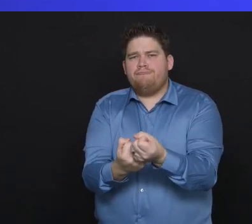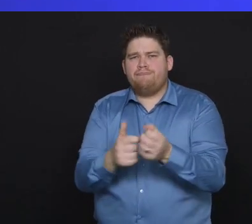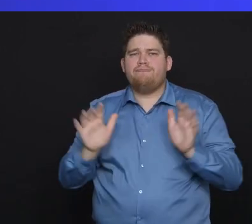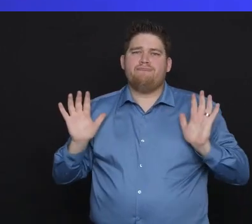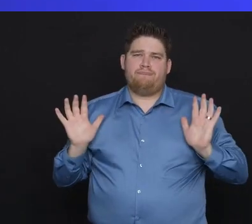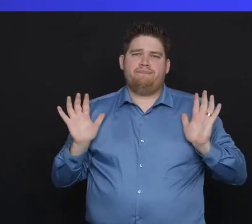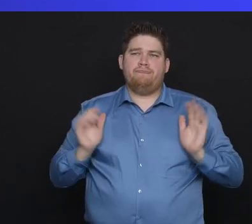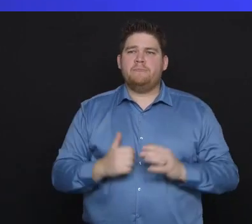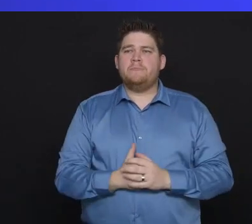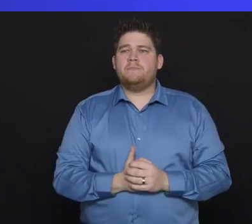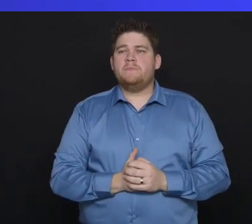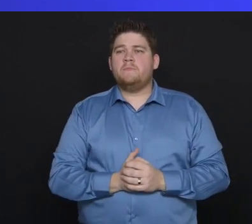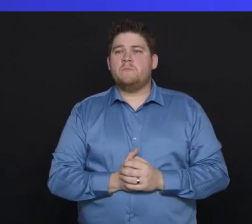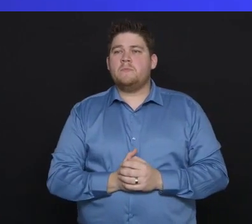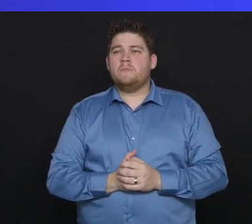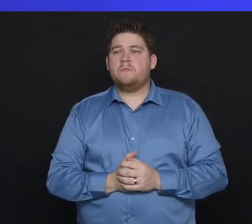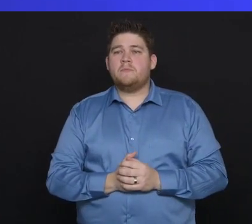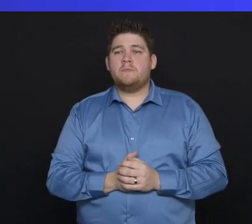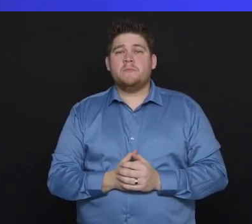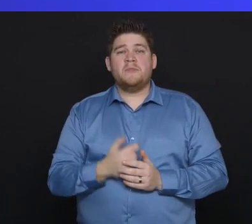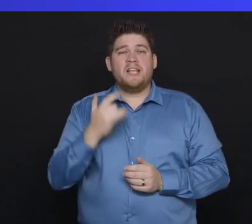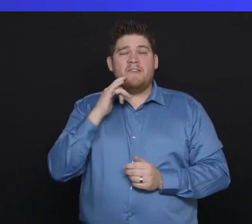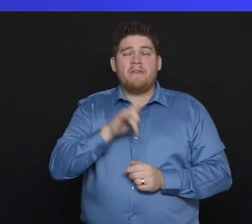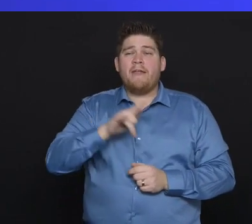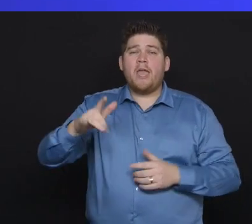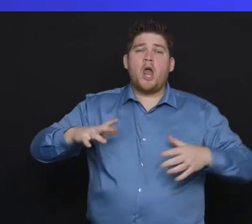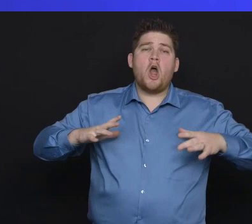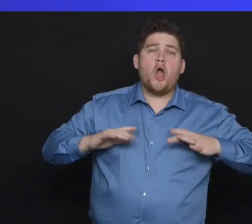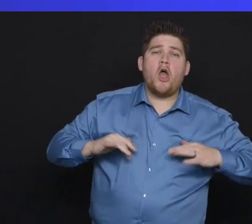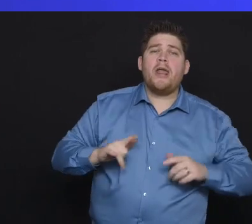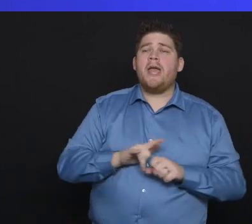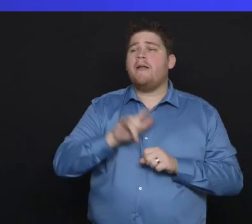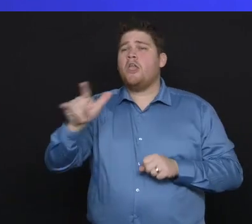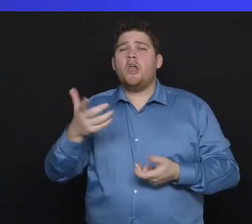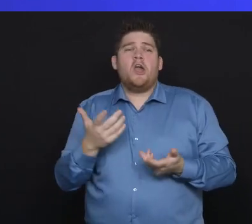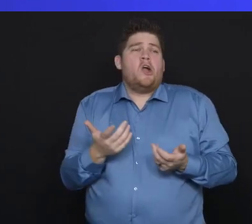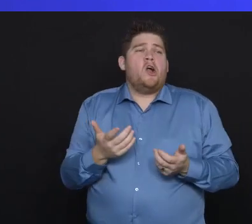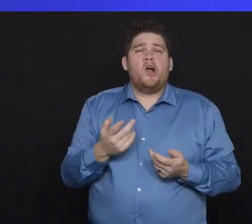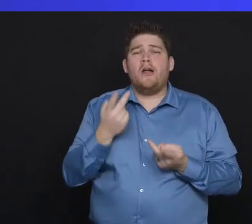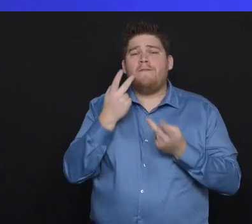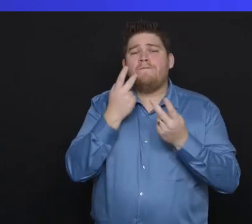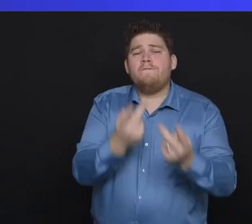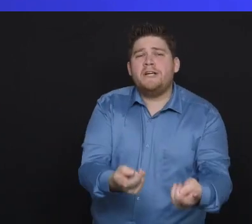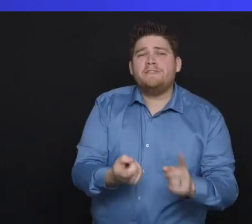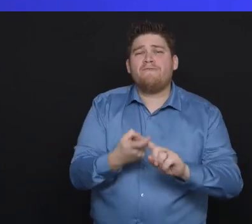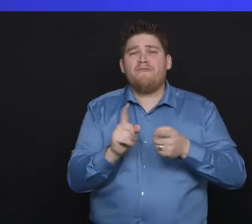travel, now is the time to stay at home , to cocoon, to look after your own family and own community.